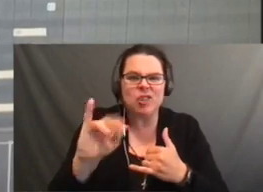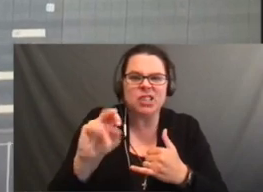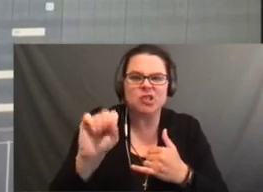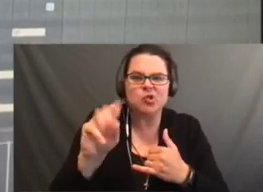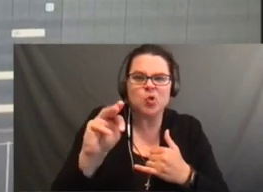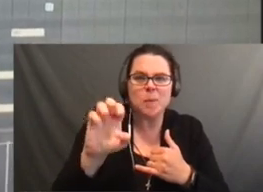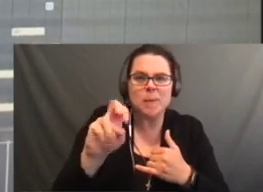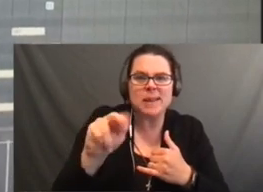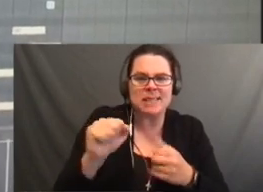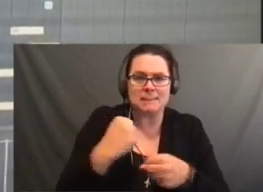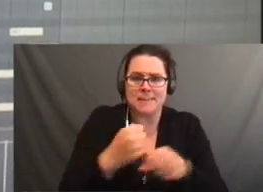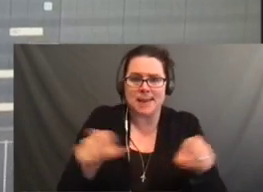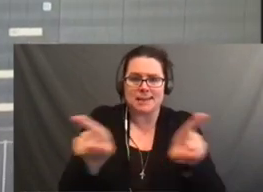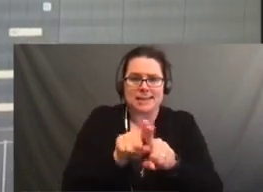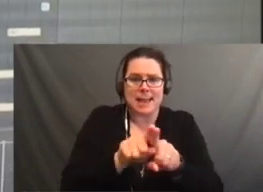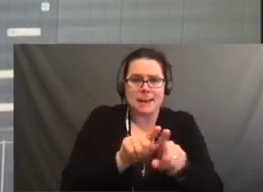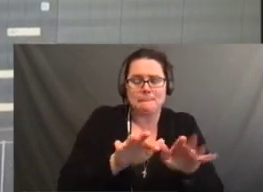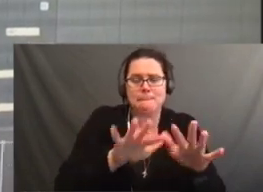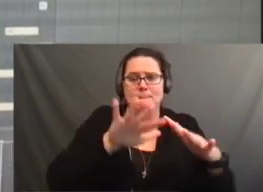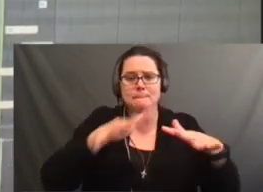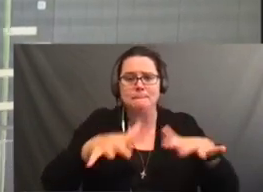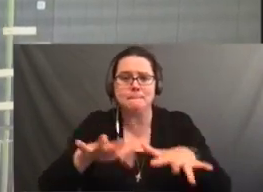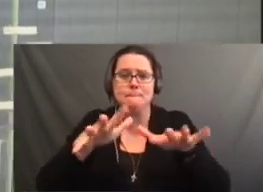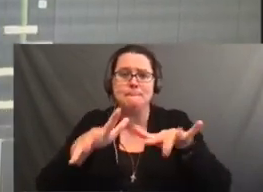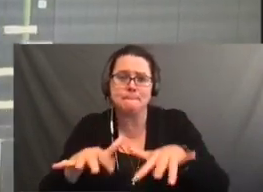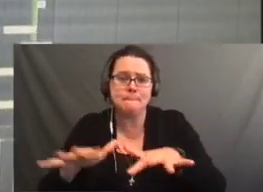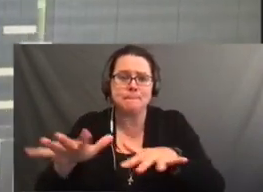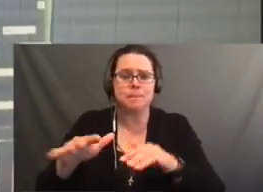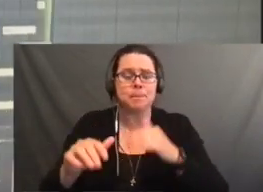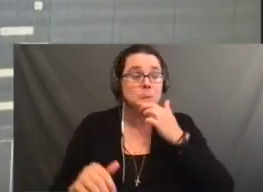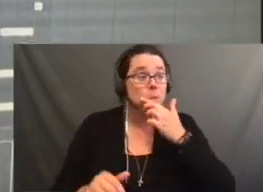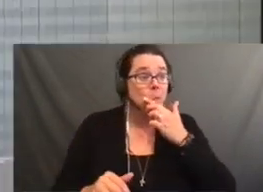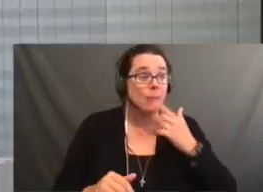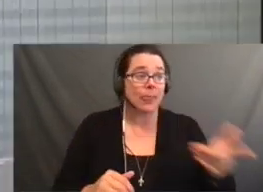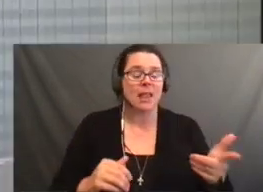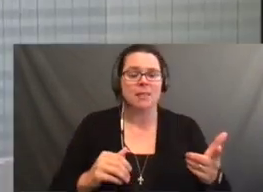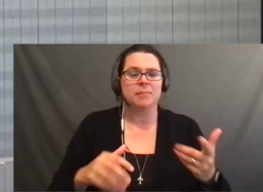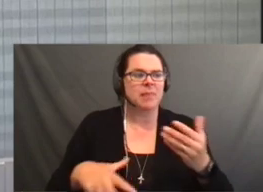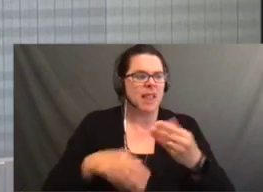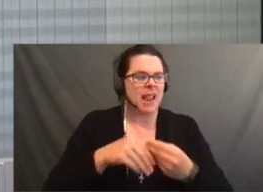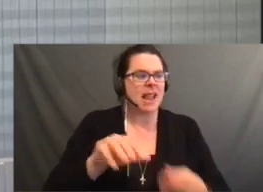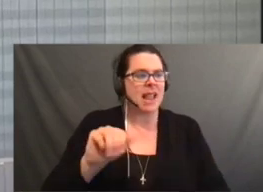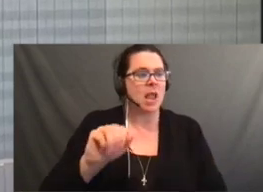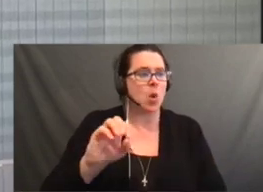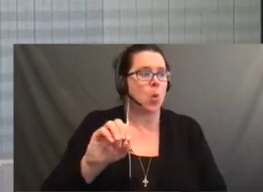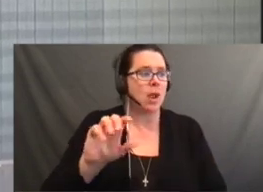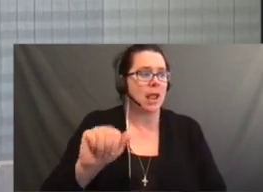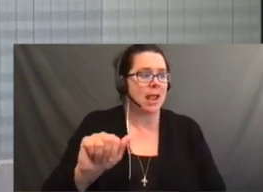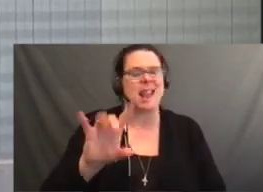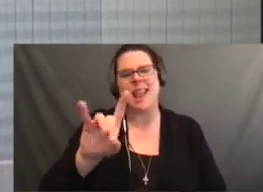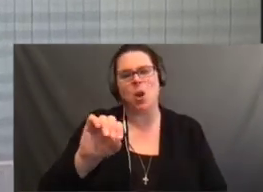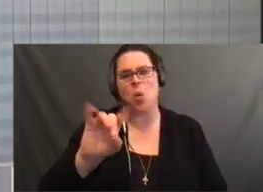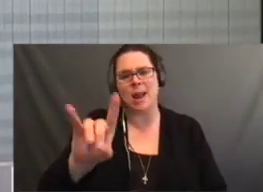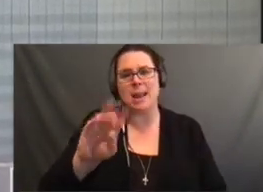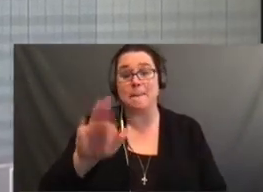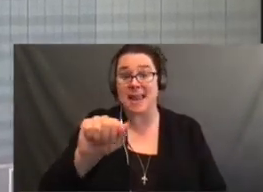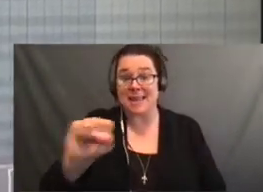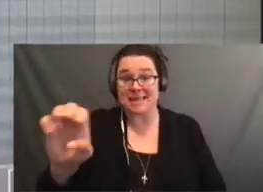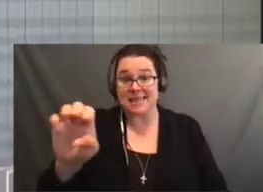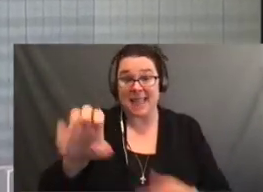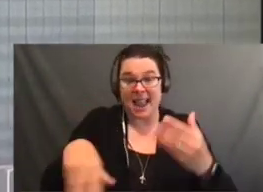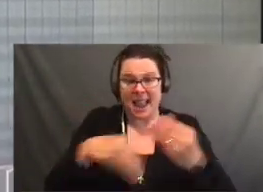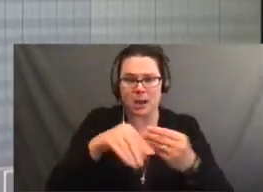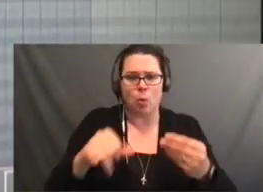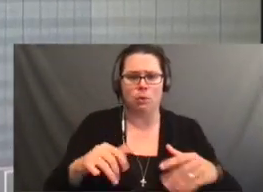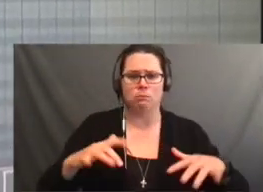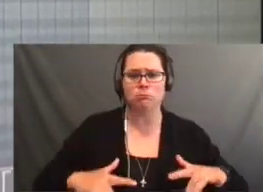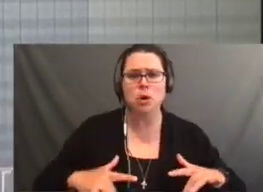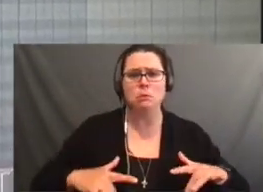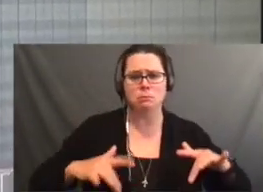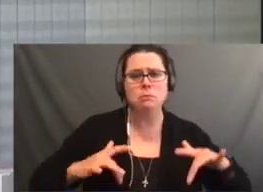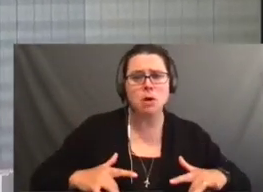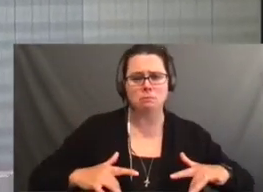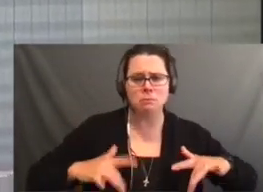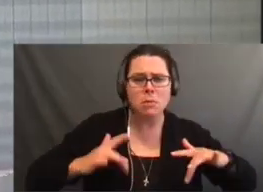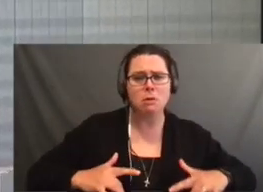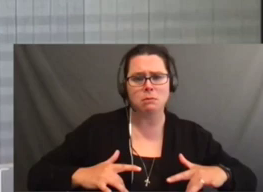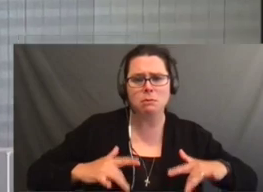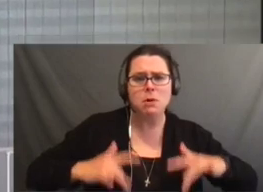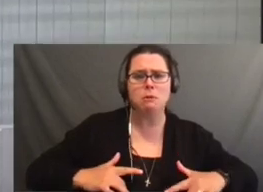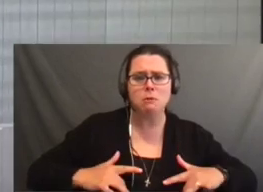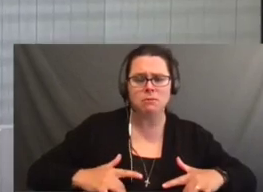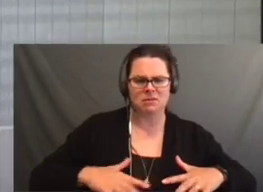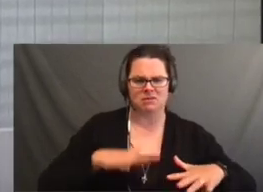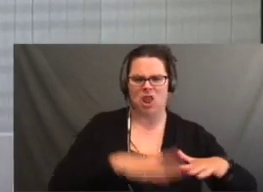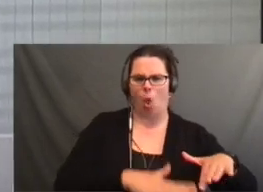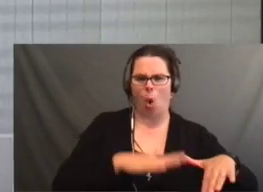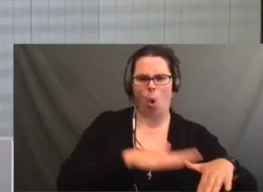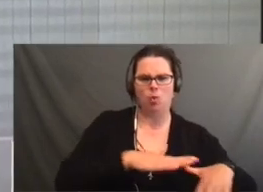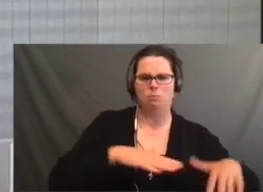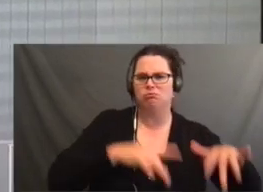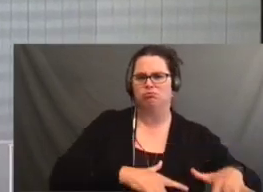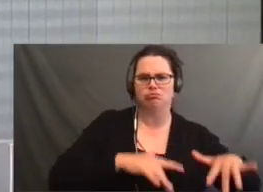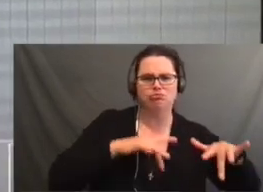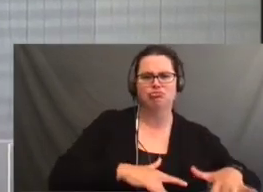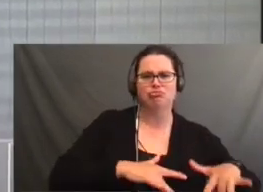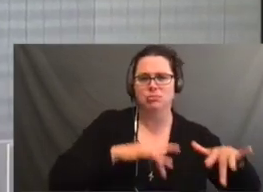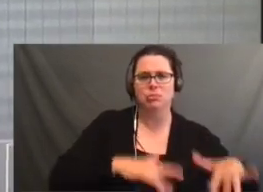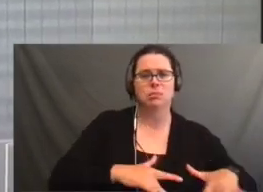in the video. As Jen mentioned, you'll go in the order in